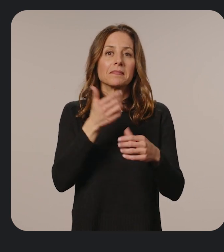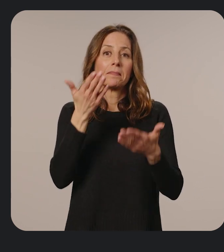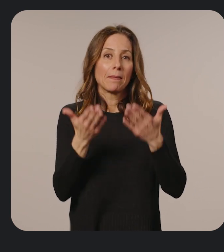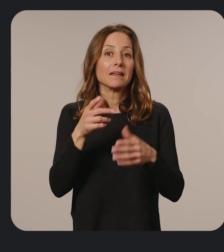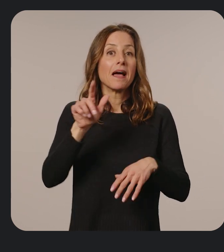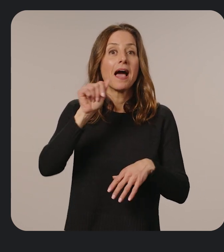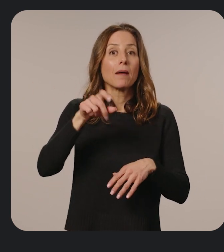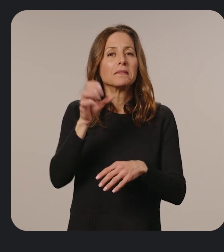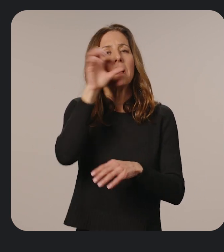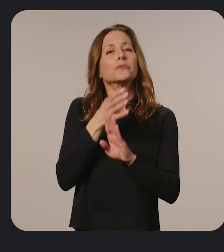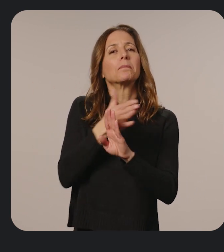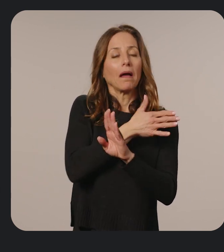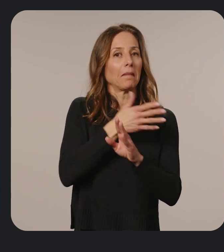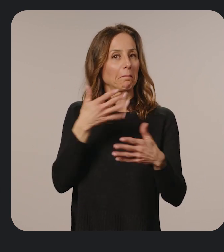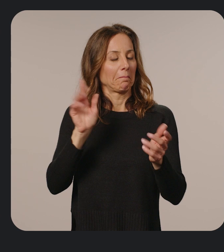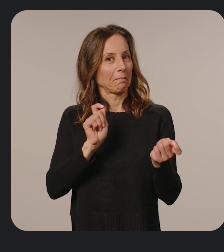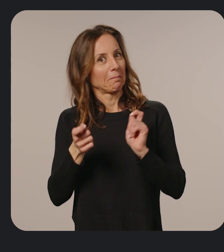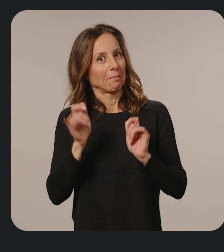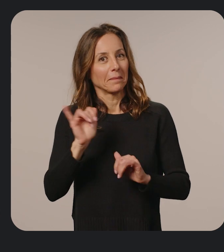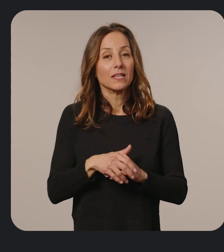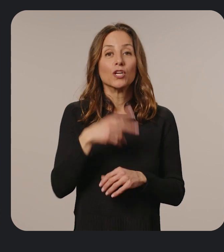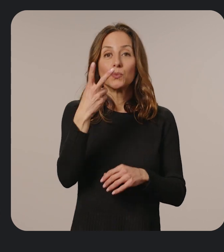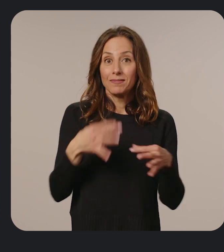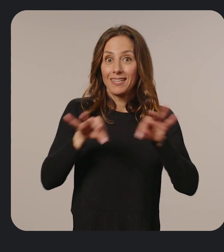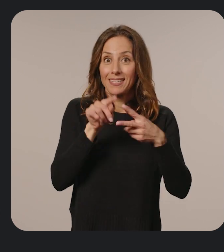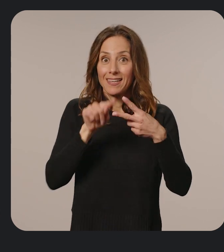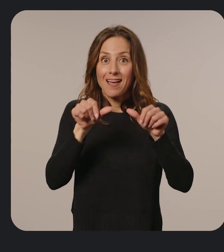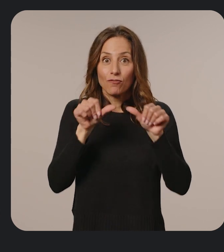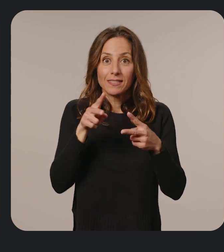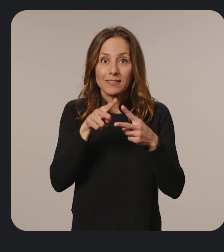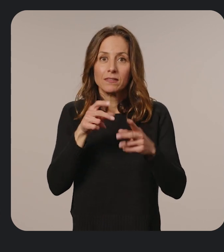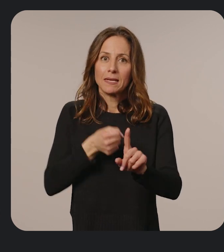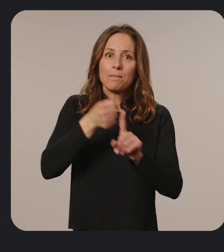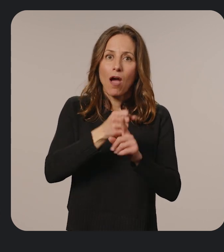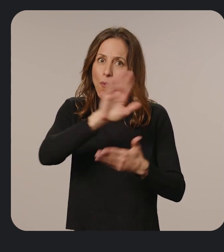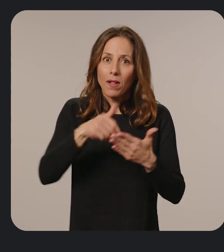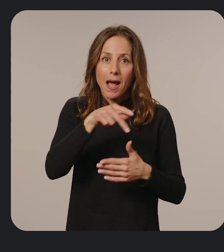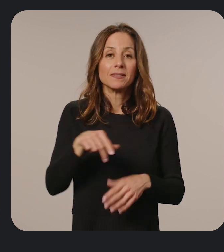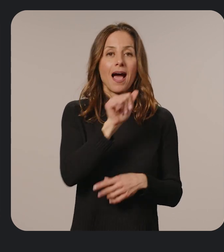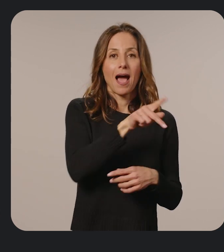might break some assumptions apps were previously making. There are two key areas in particular that impact all apps--